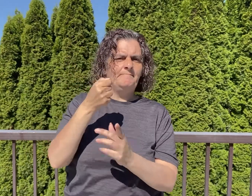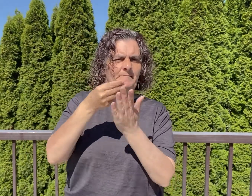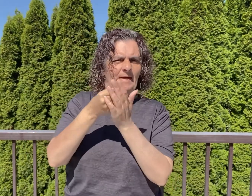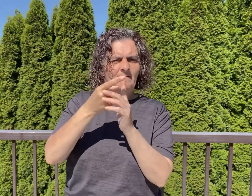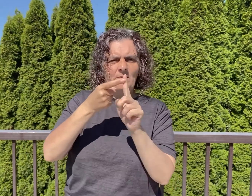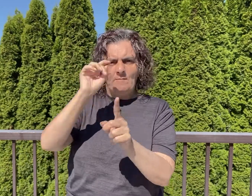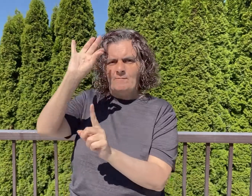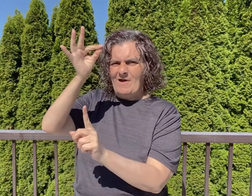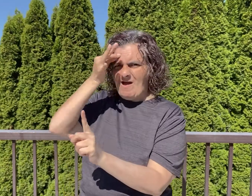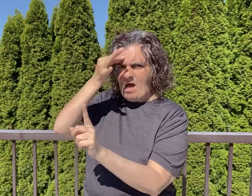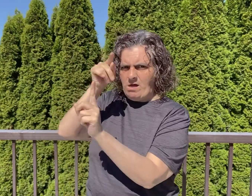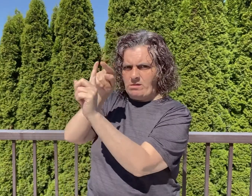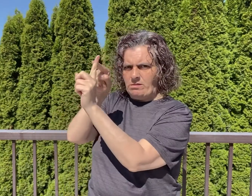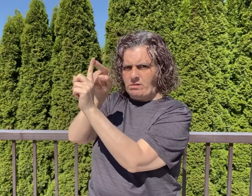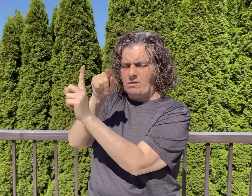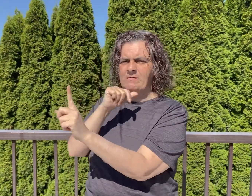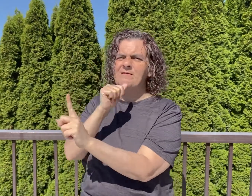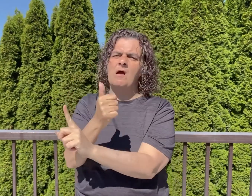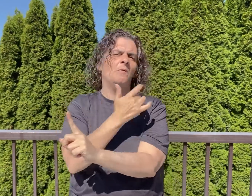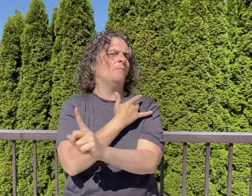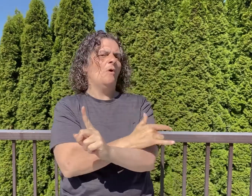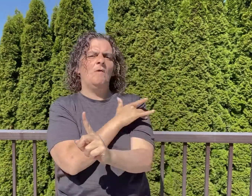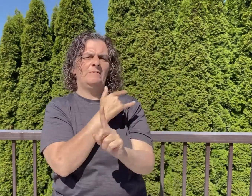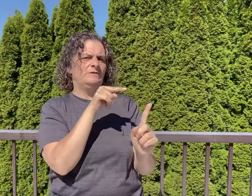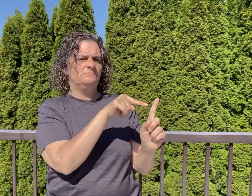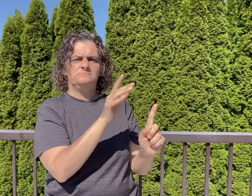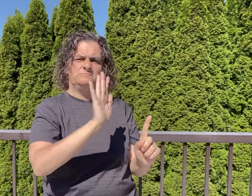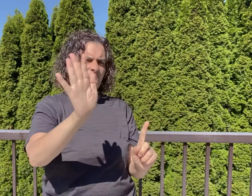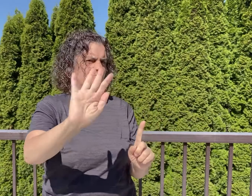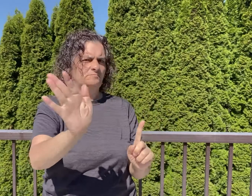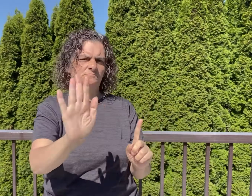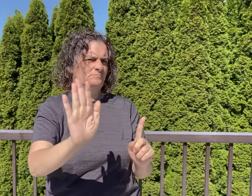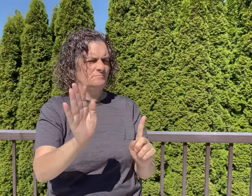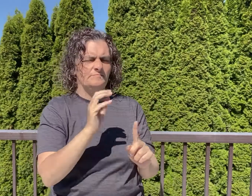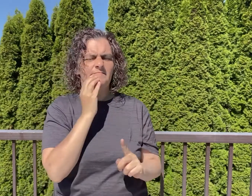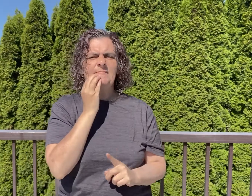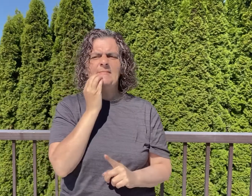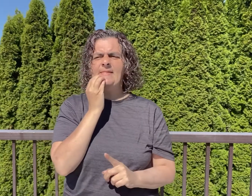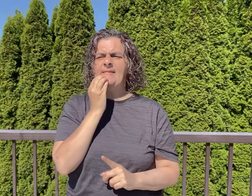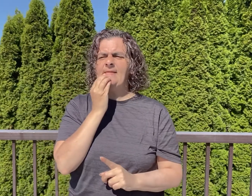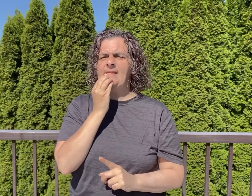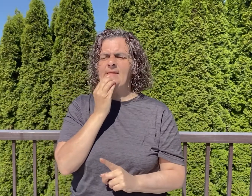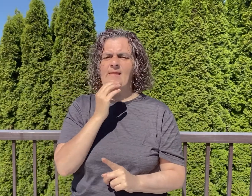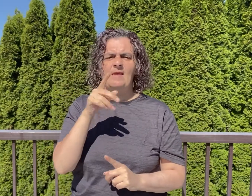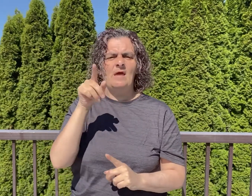Funding will be from the federal government, not provincial.